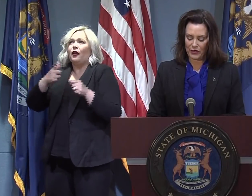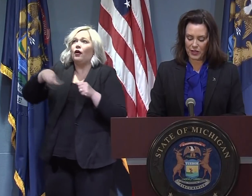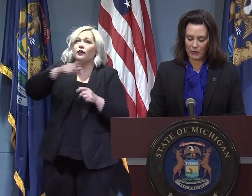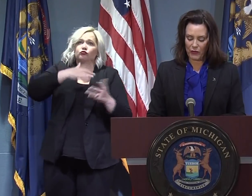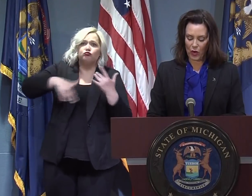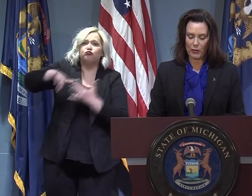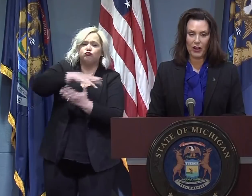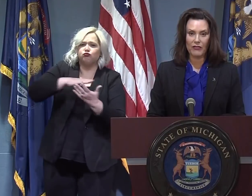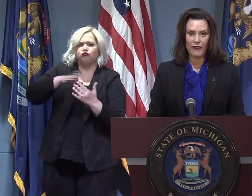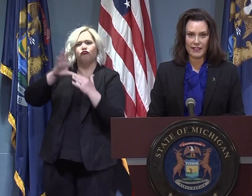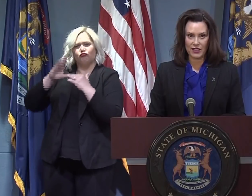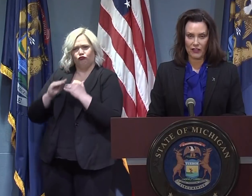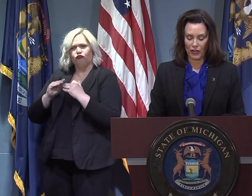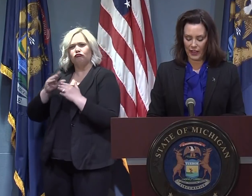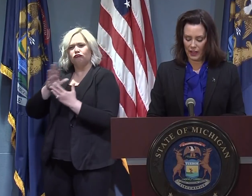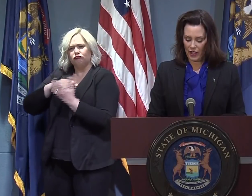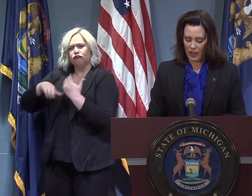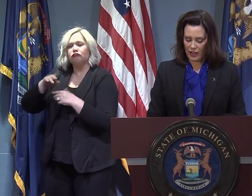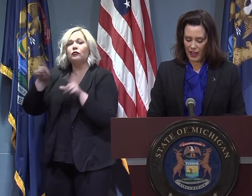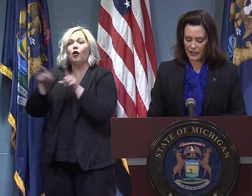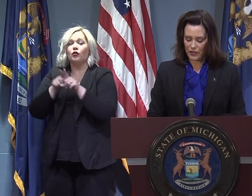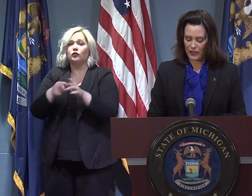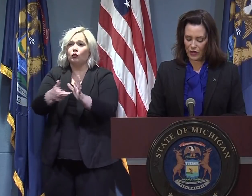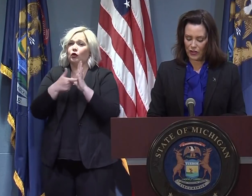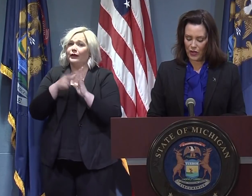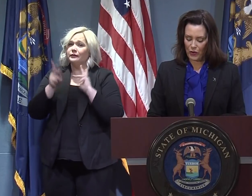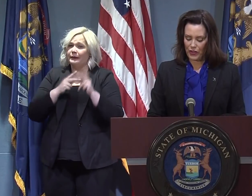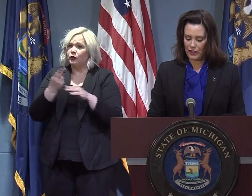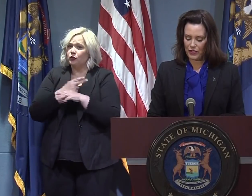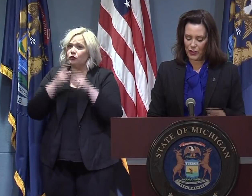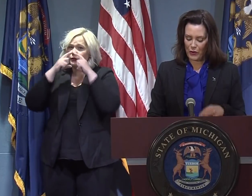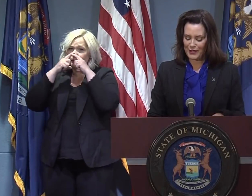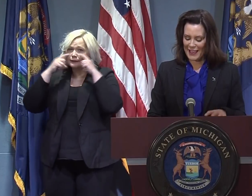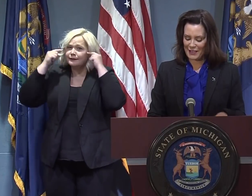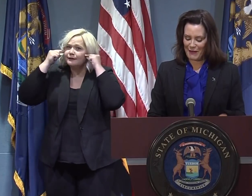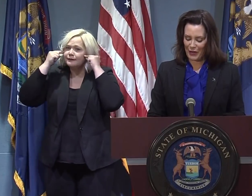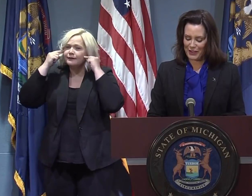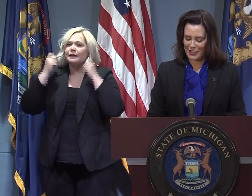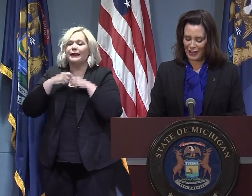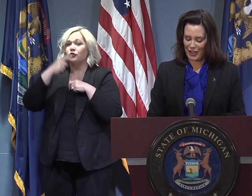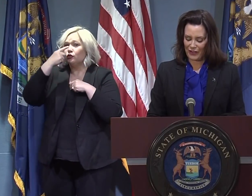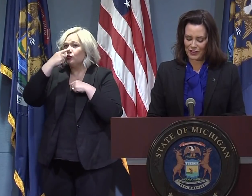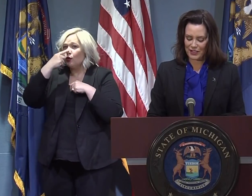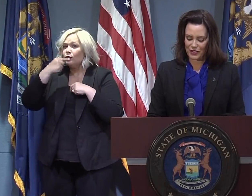VULNERABLE CITIZENS AND RESIDENTS AND REQUIRES CHECK OUT